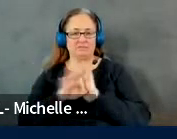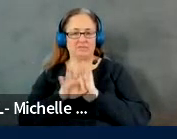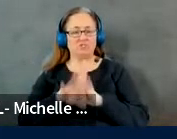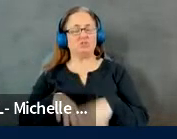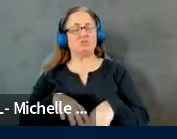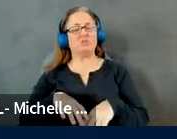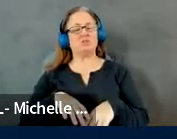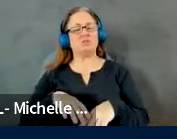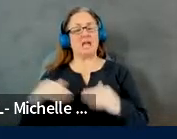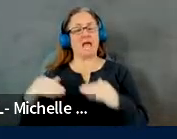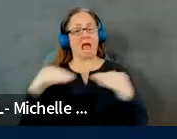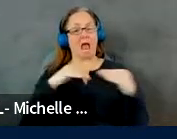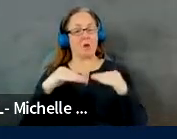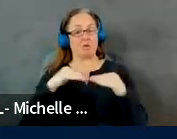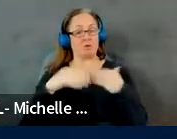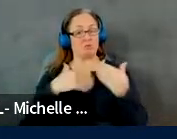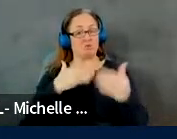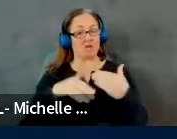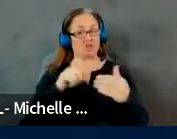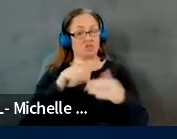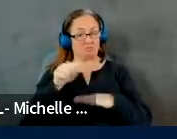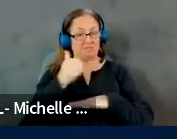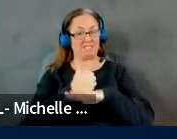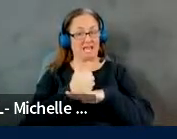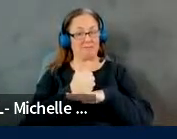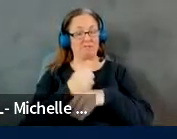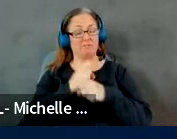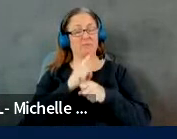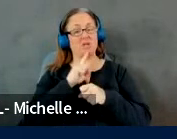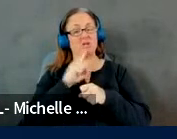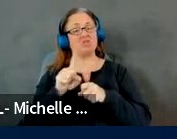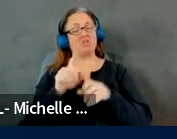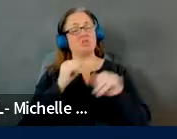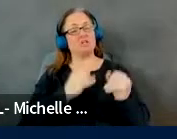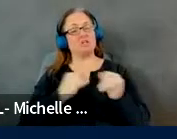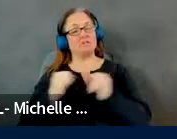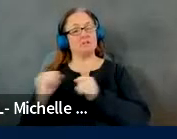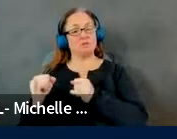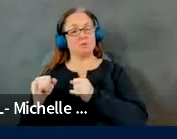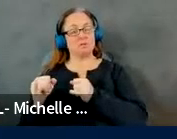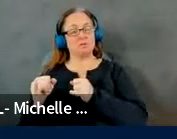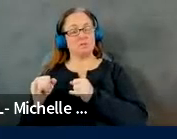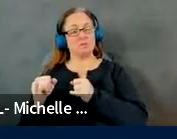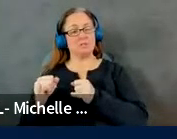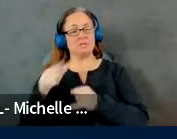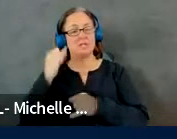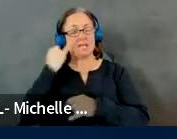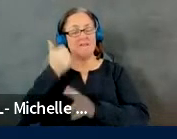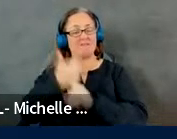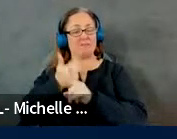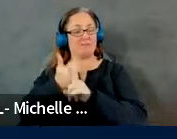processes should be established to make sure individuals who are unable to provide those